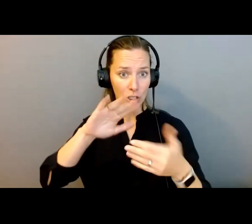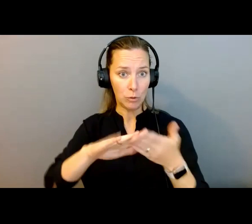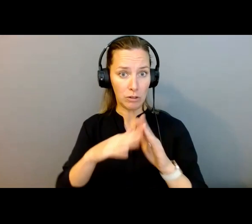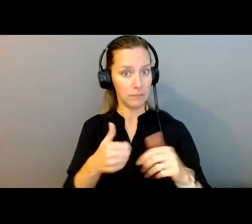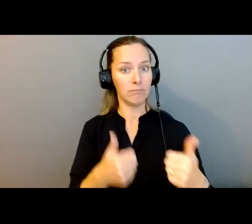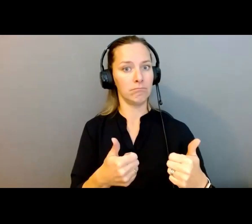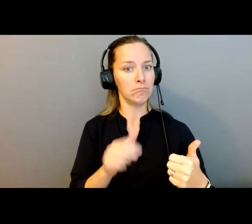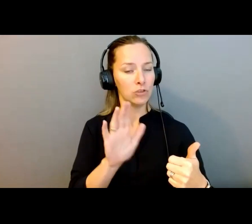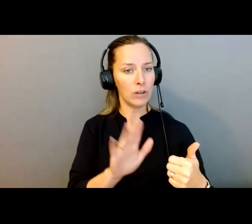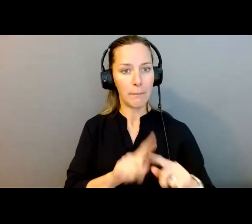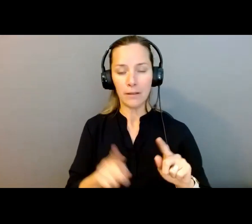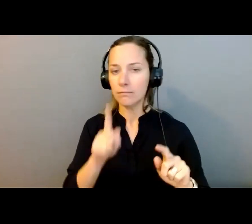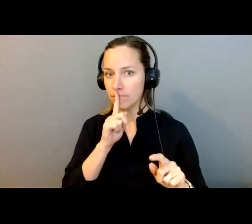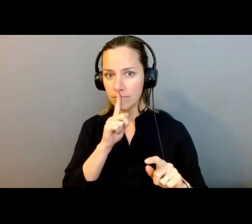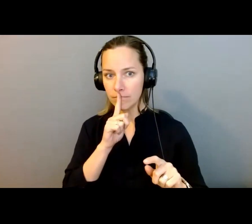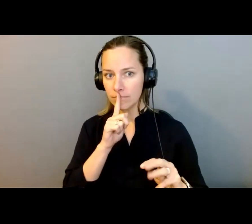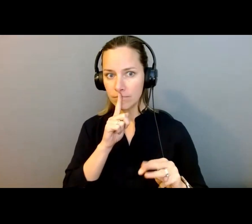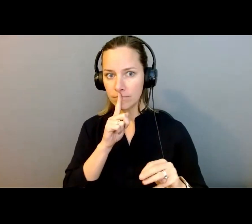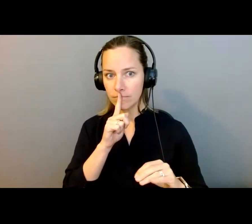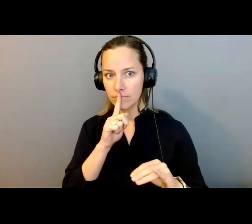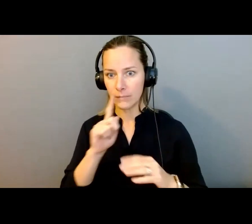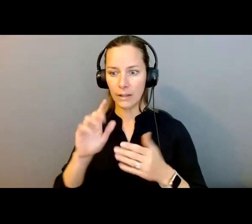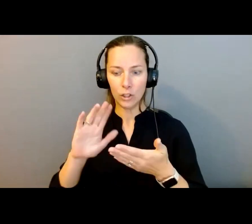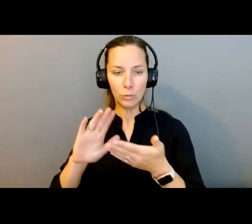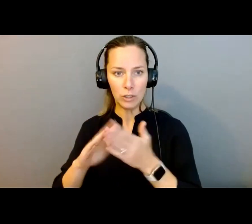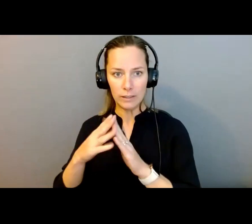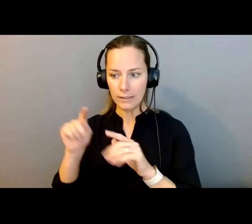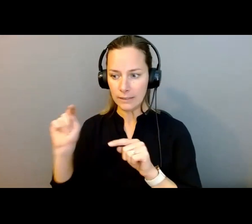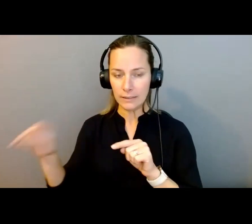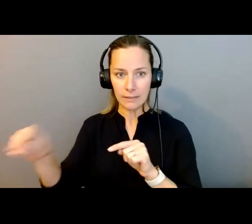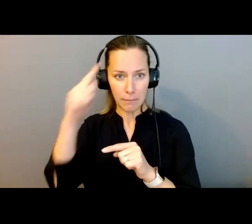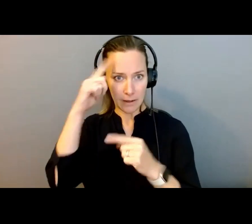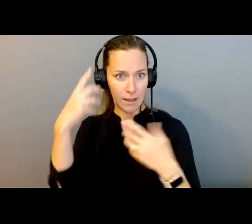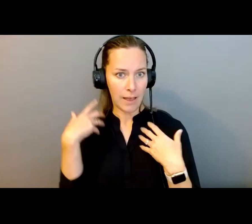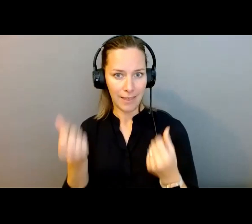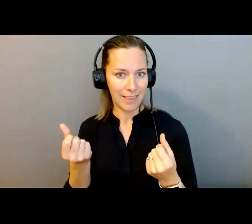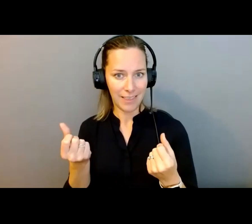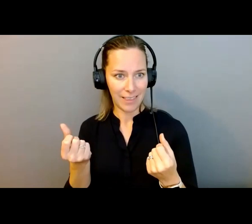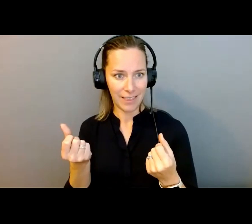but they never mentioned involving communities of people who had mental health histories,